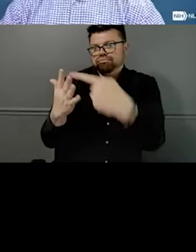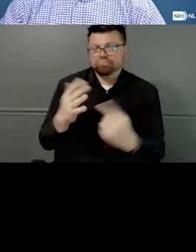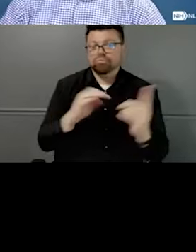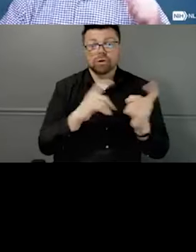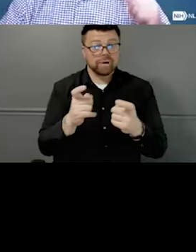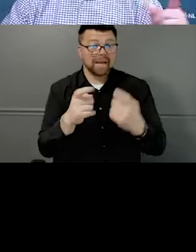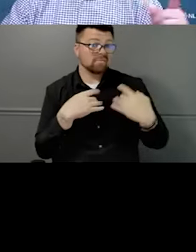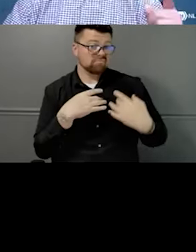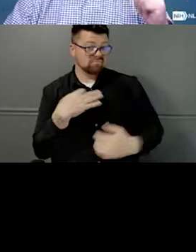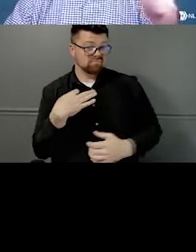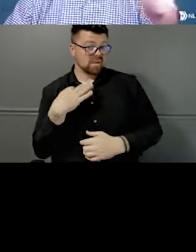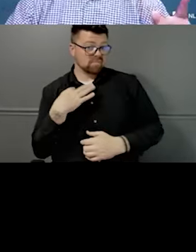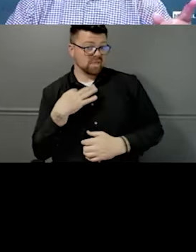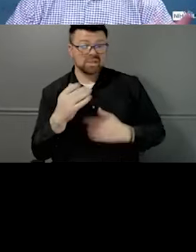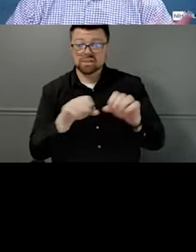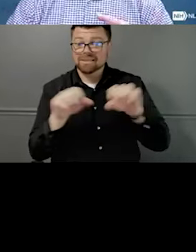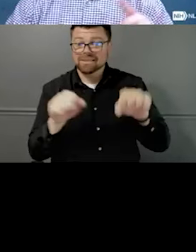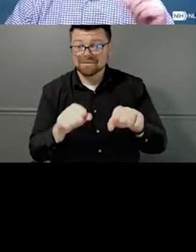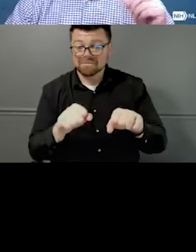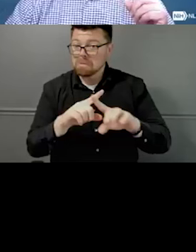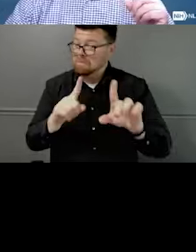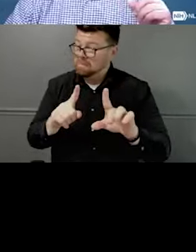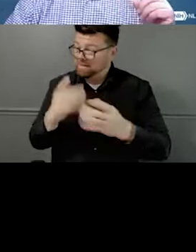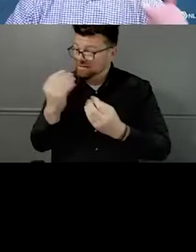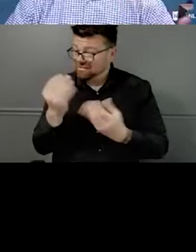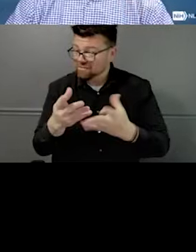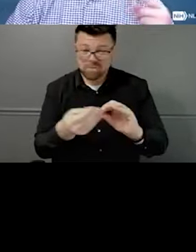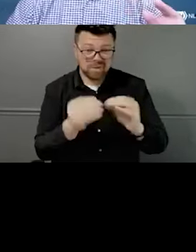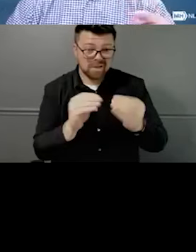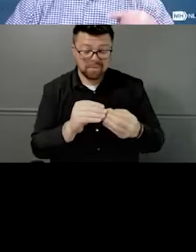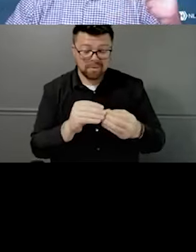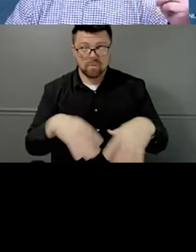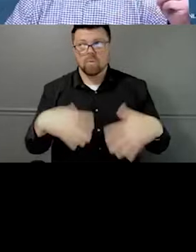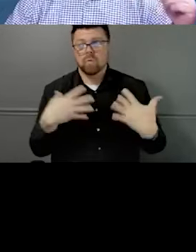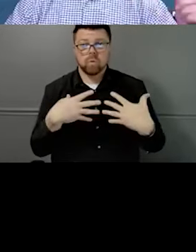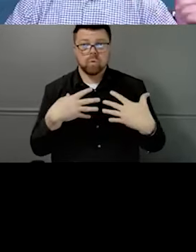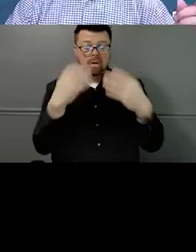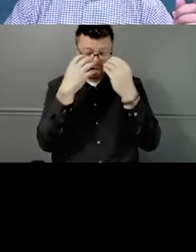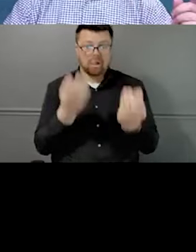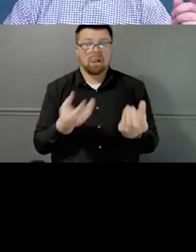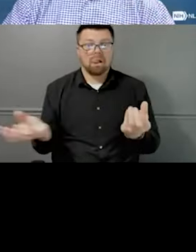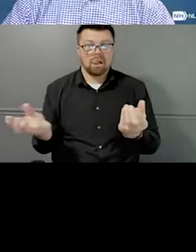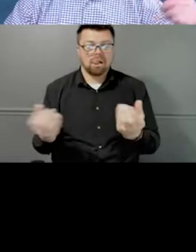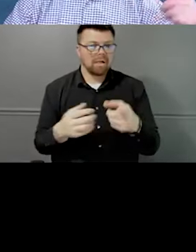But the number that really impresses me is the work that's going in with PIs that